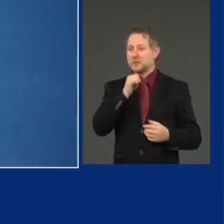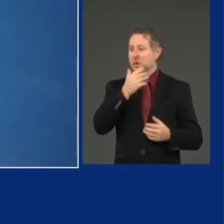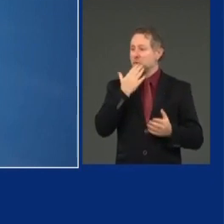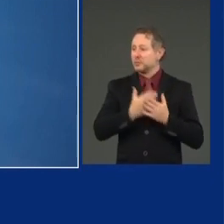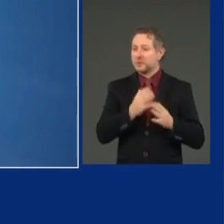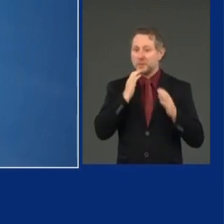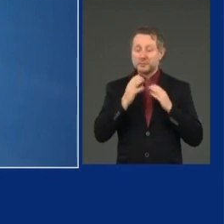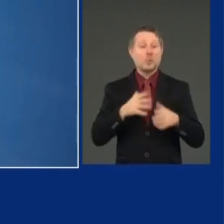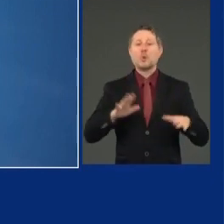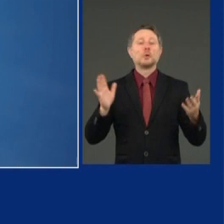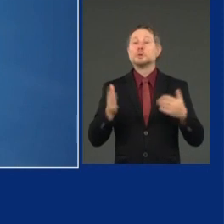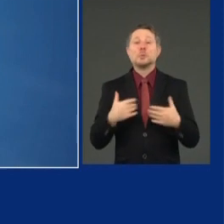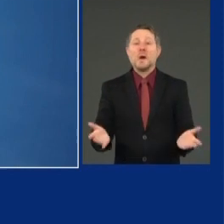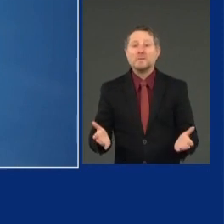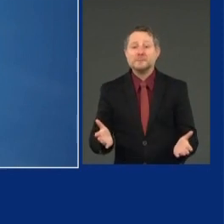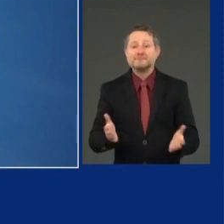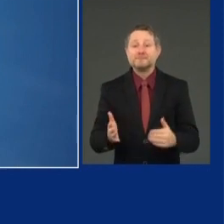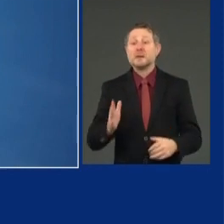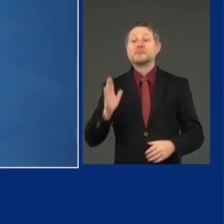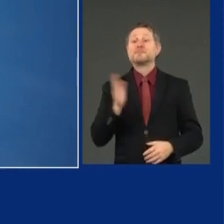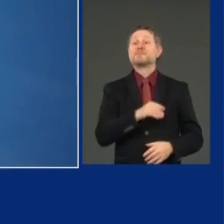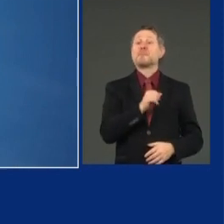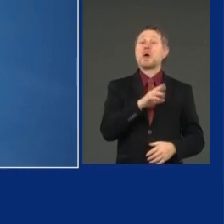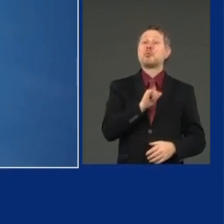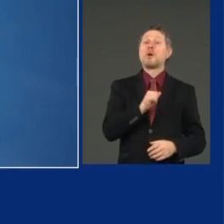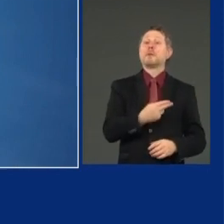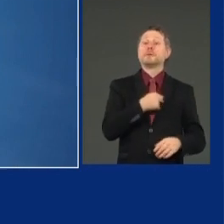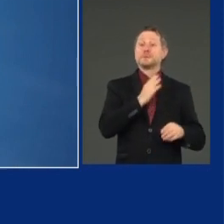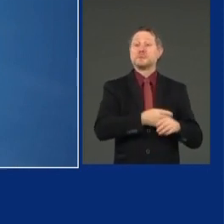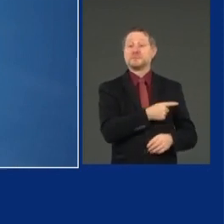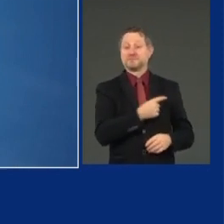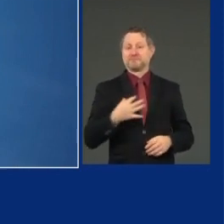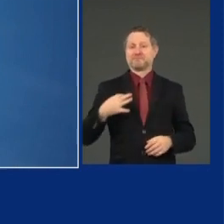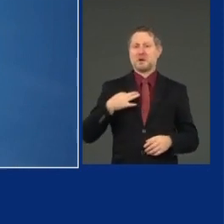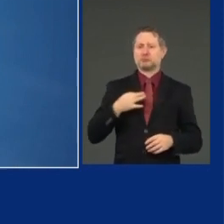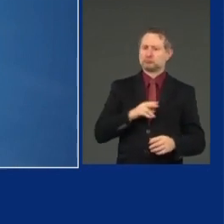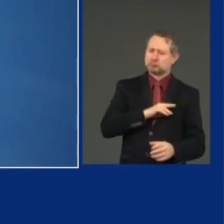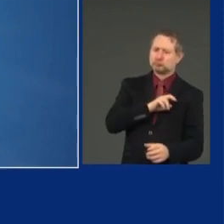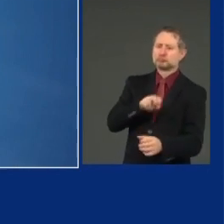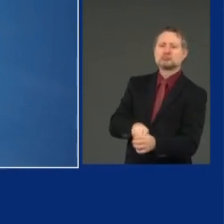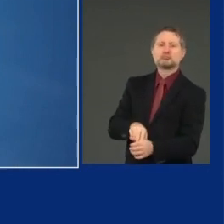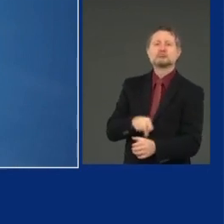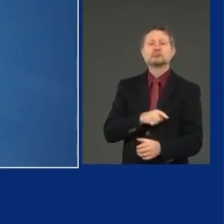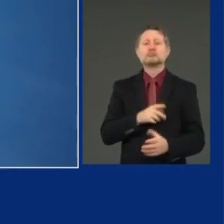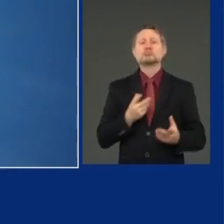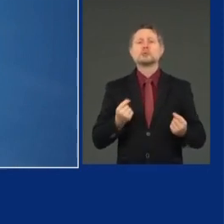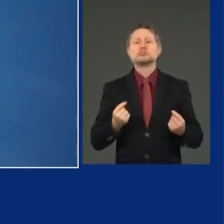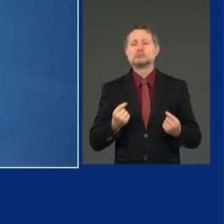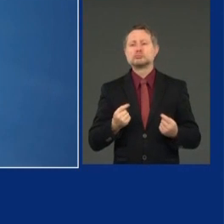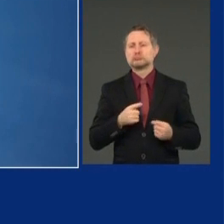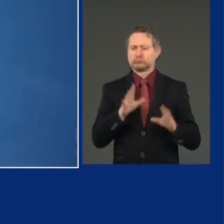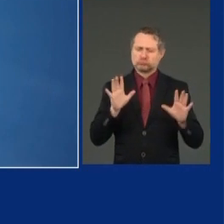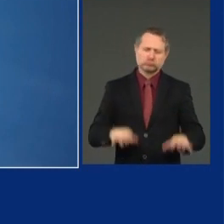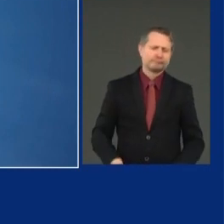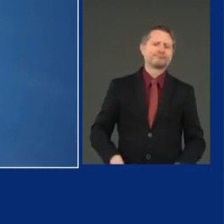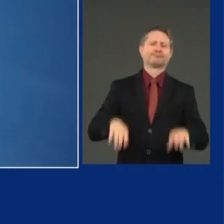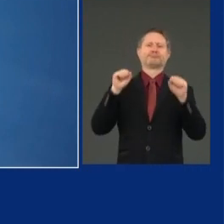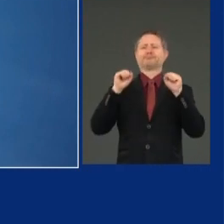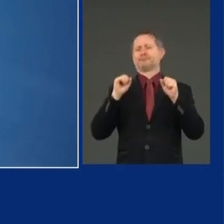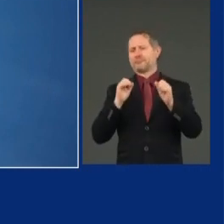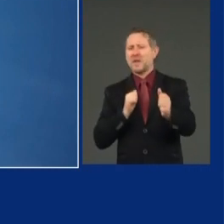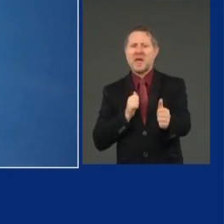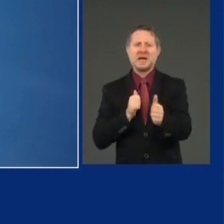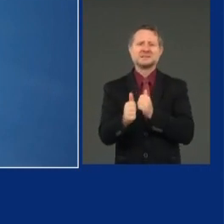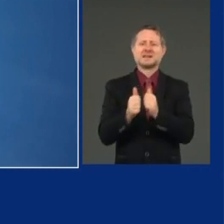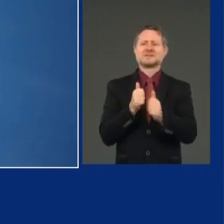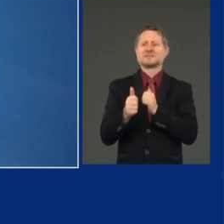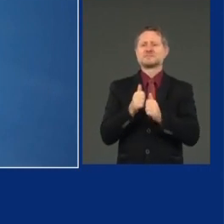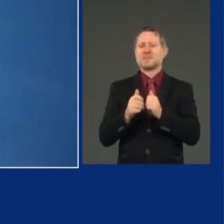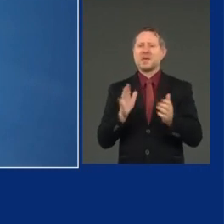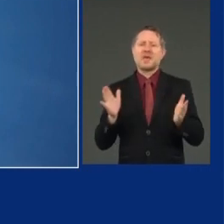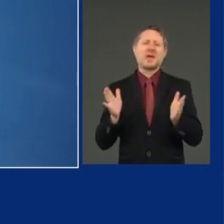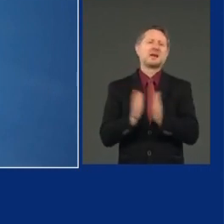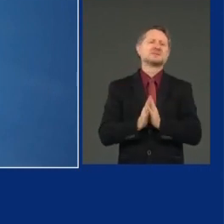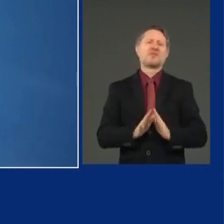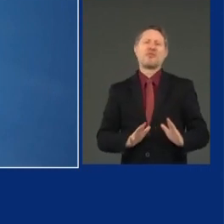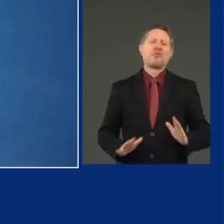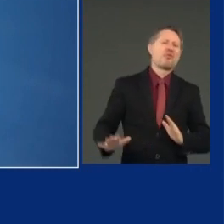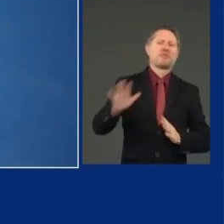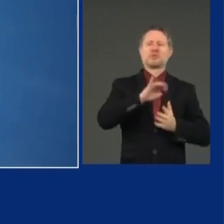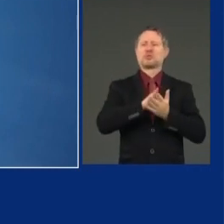THE HOME, IN SOCIETY AT LARGE.